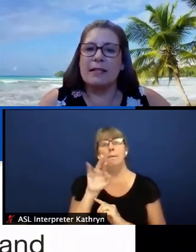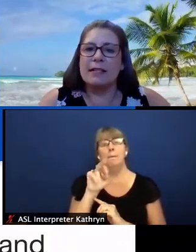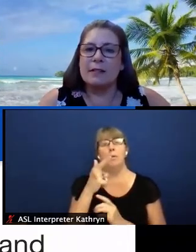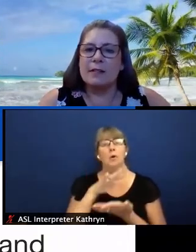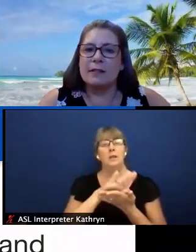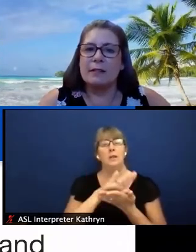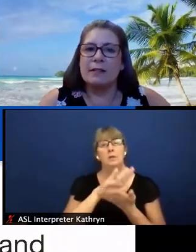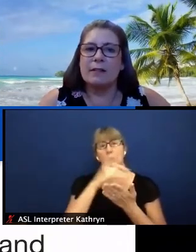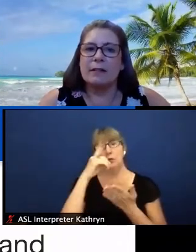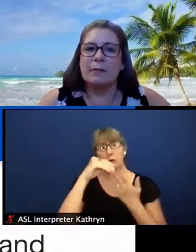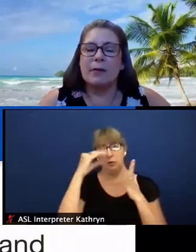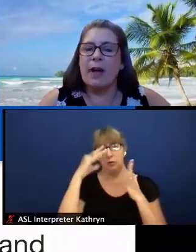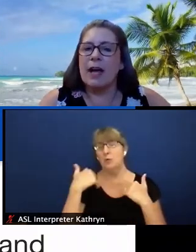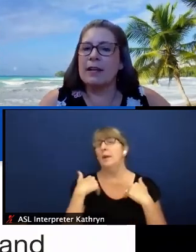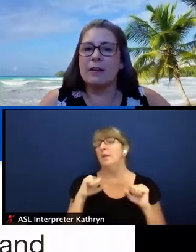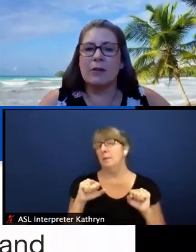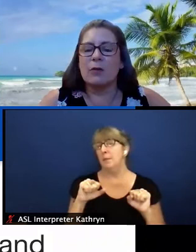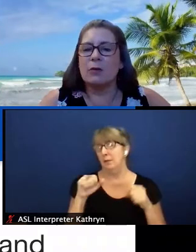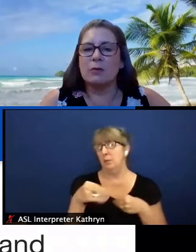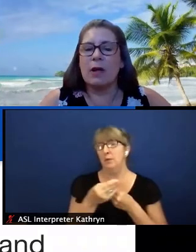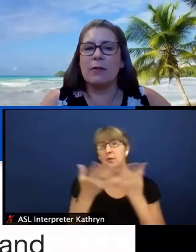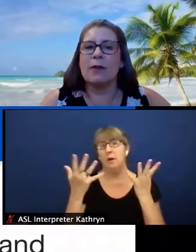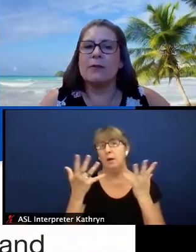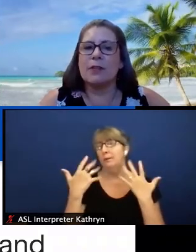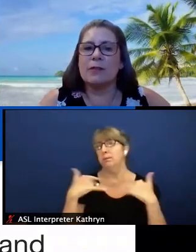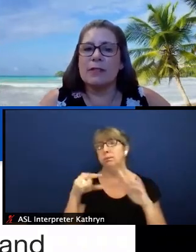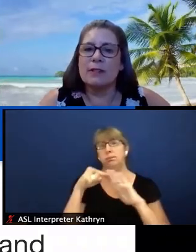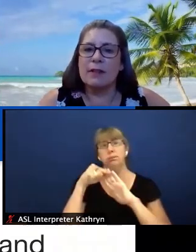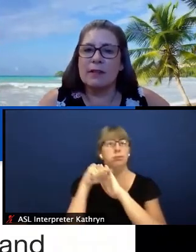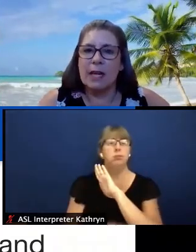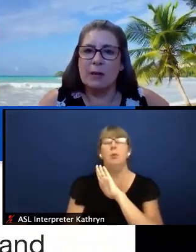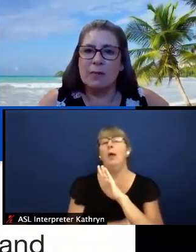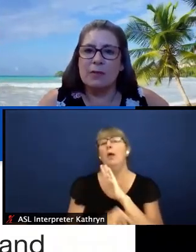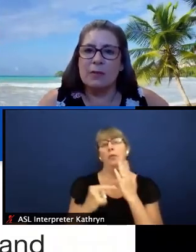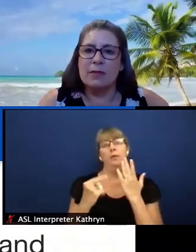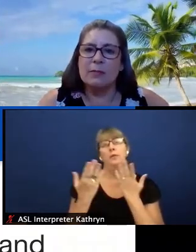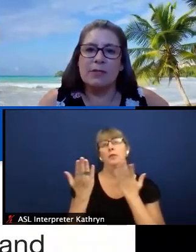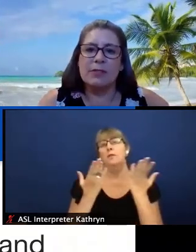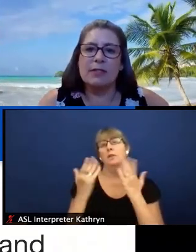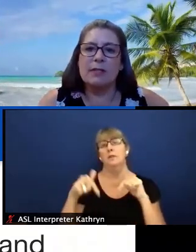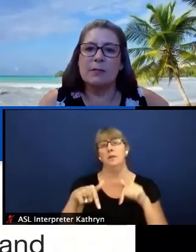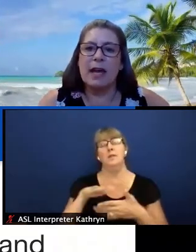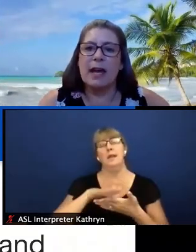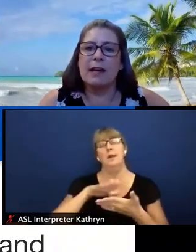to provide a whole wealth of services on the campus with the specialists that we have,